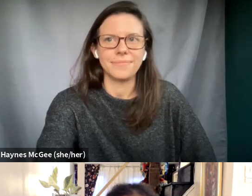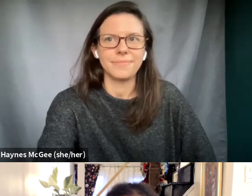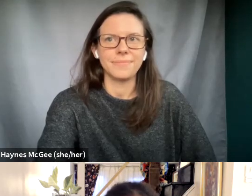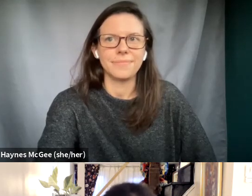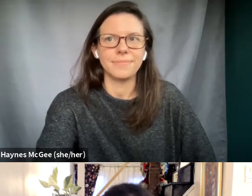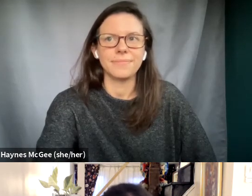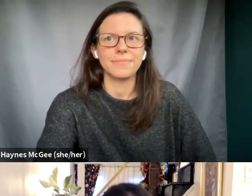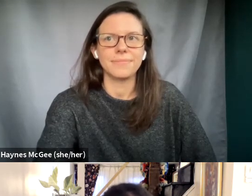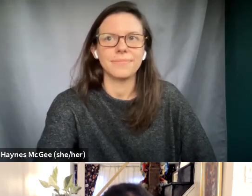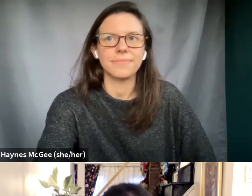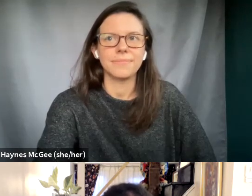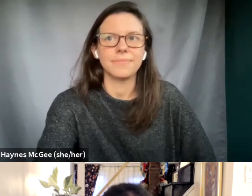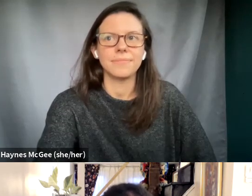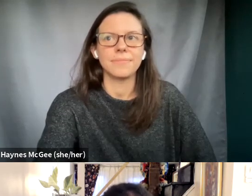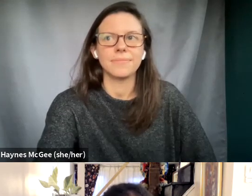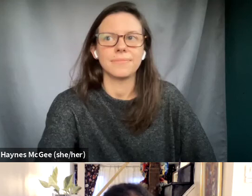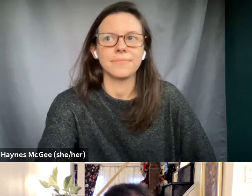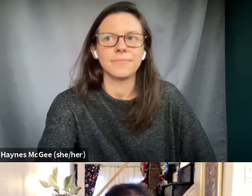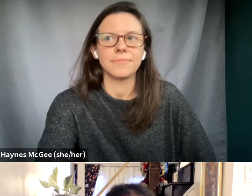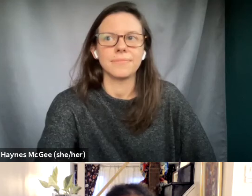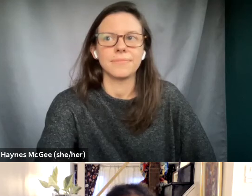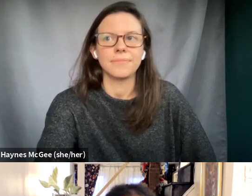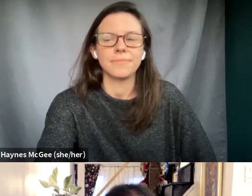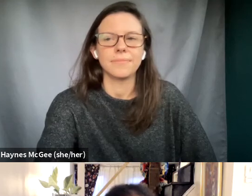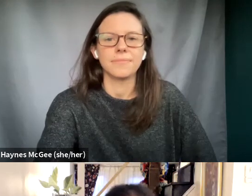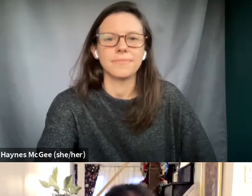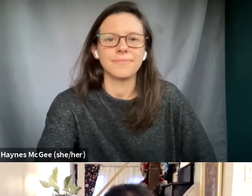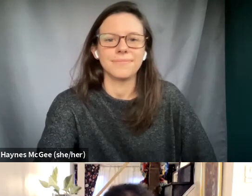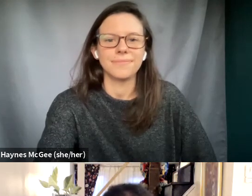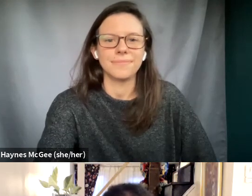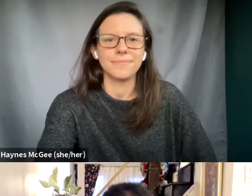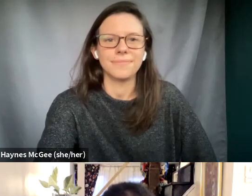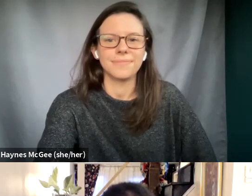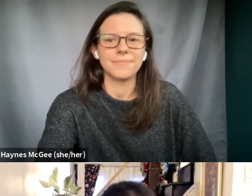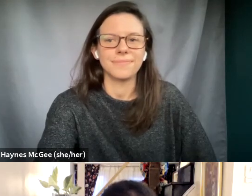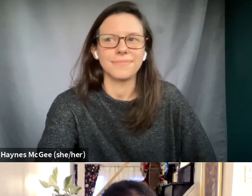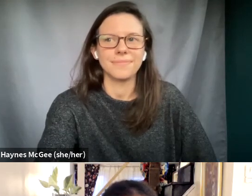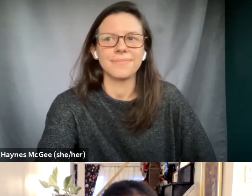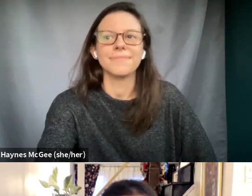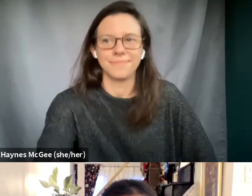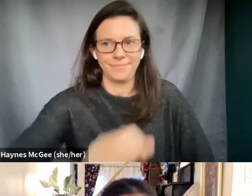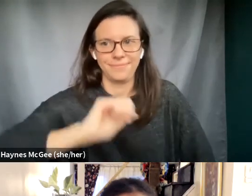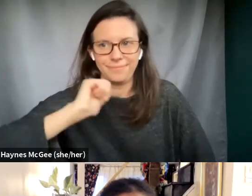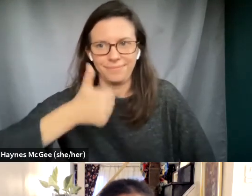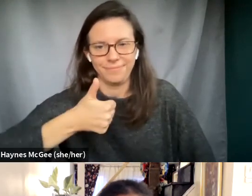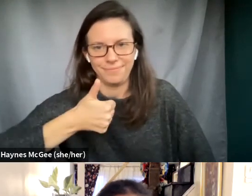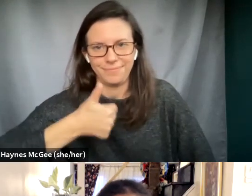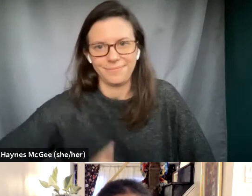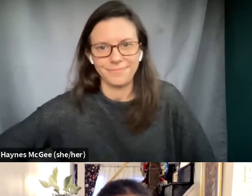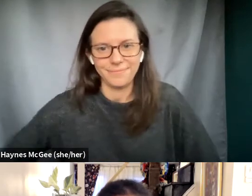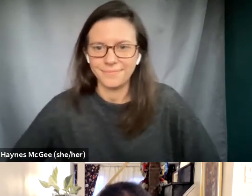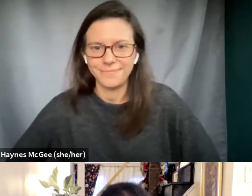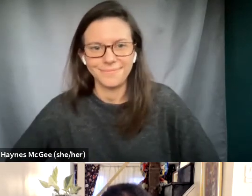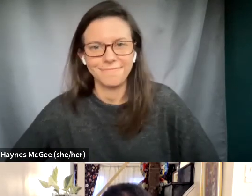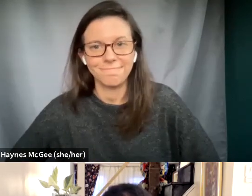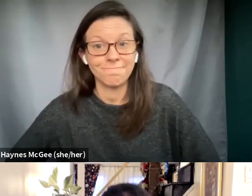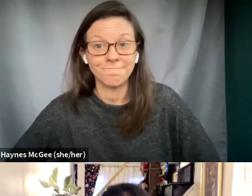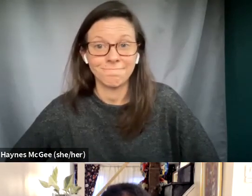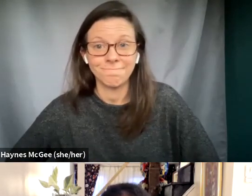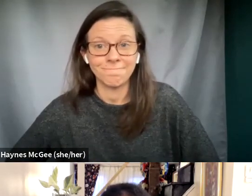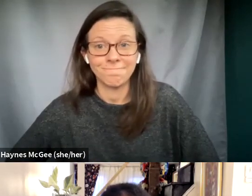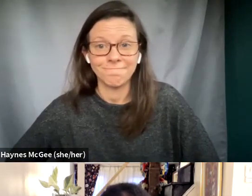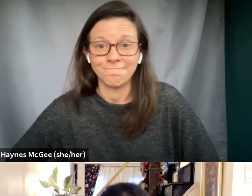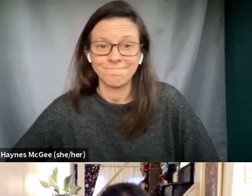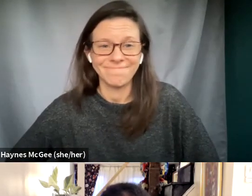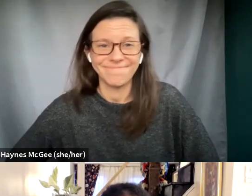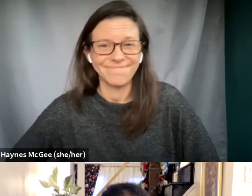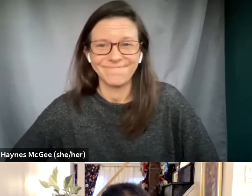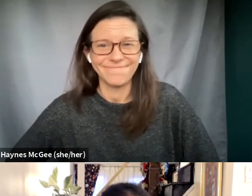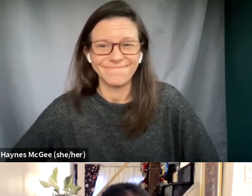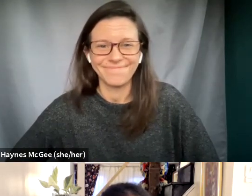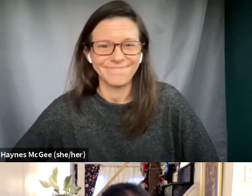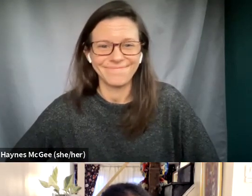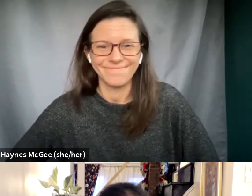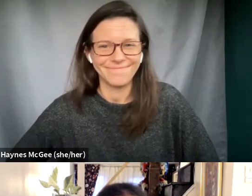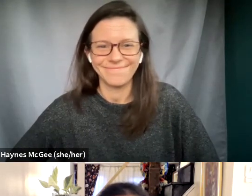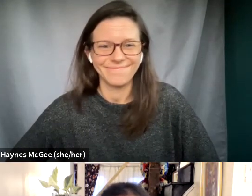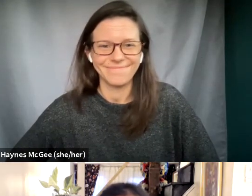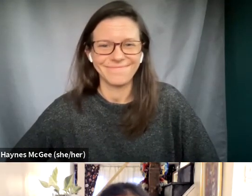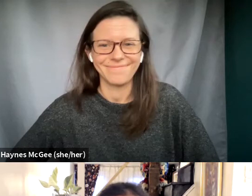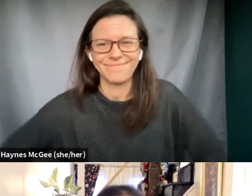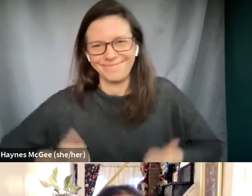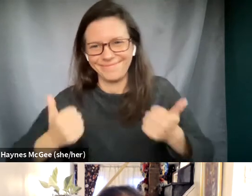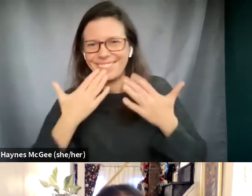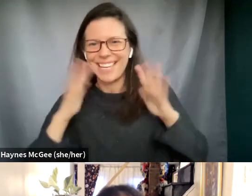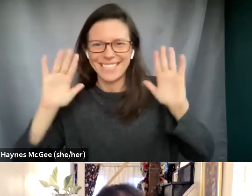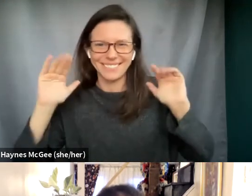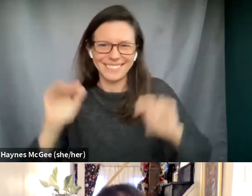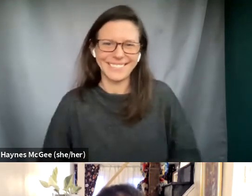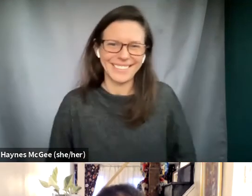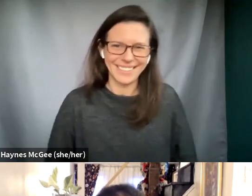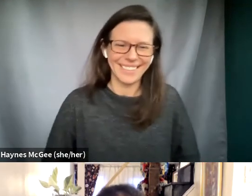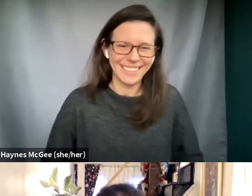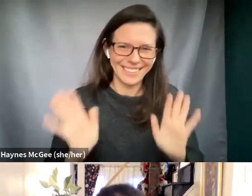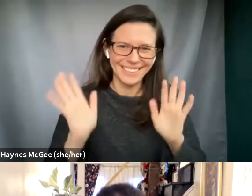So thank you all so much for being here.